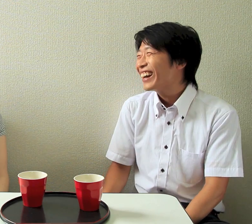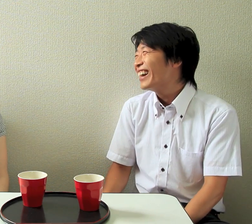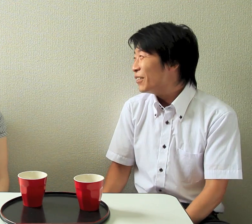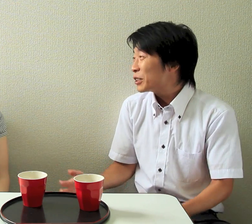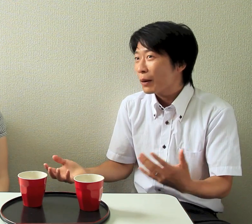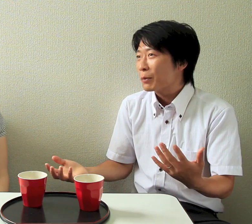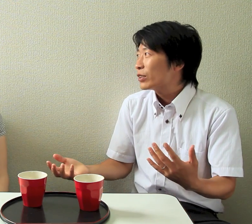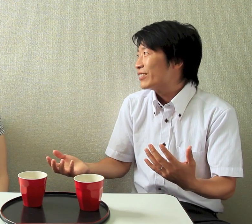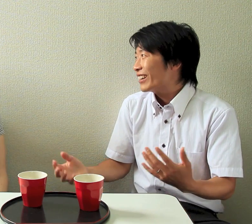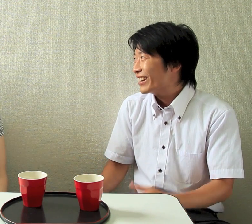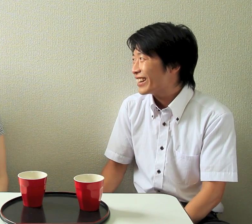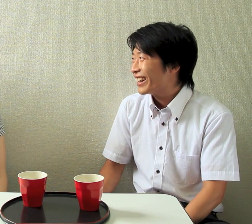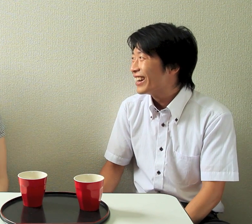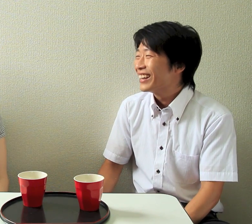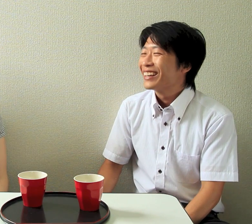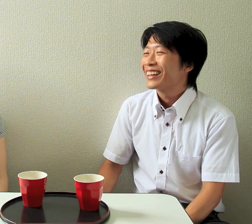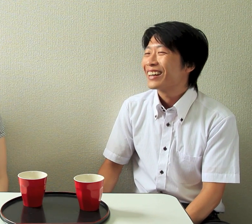Which was probably most of it.